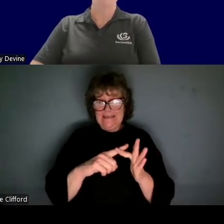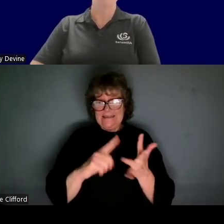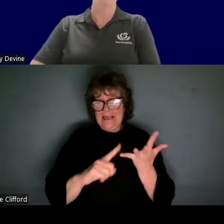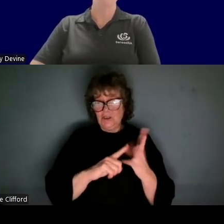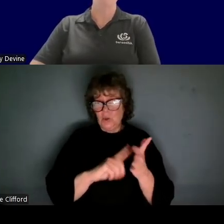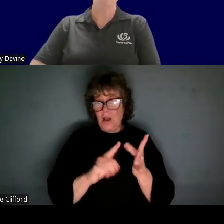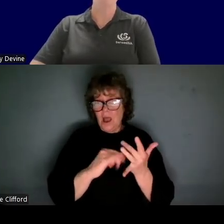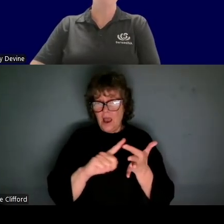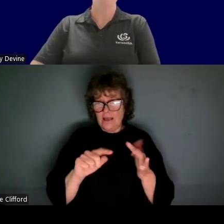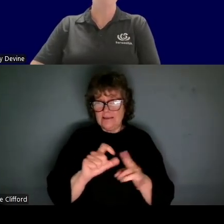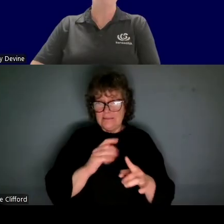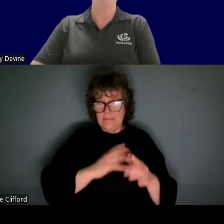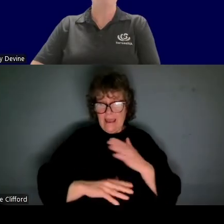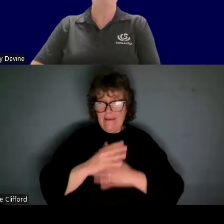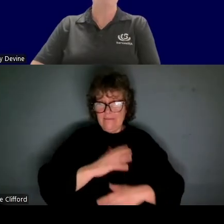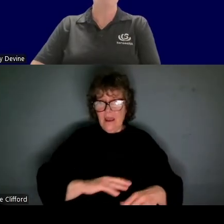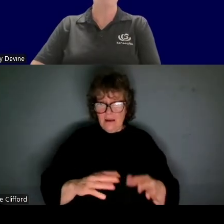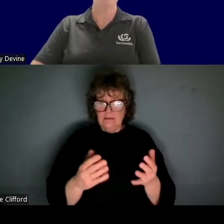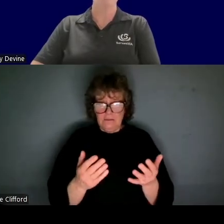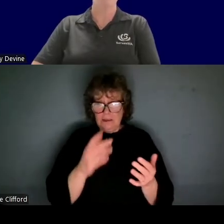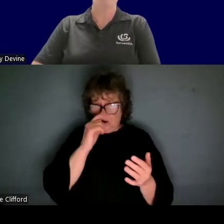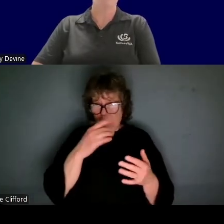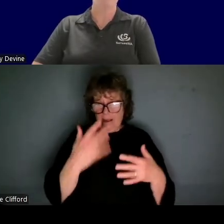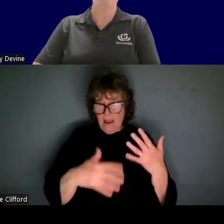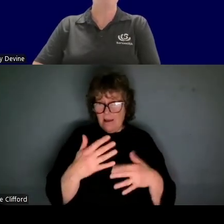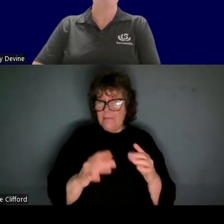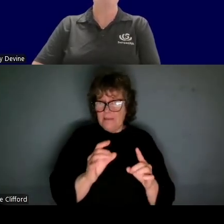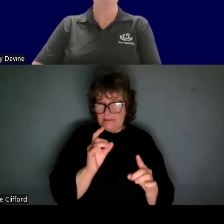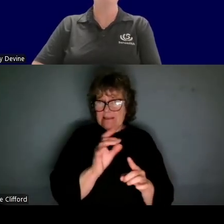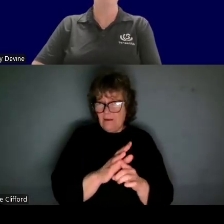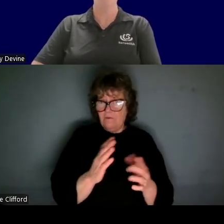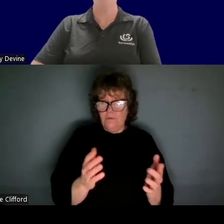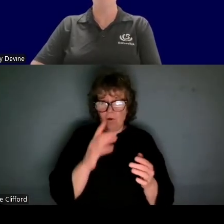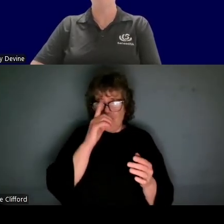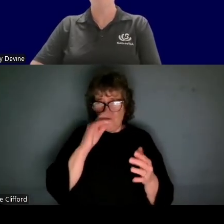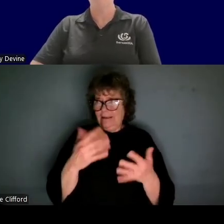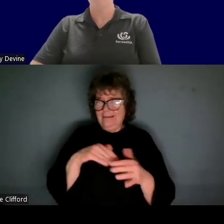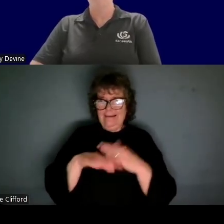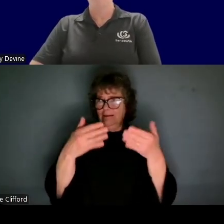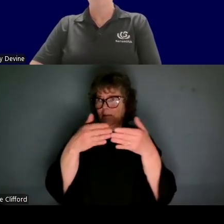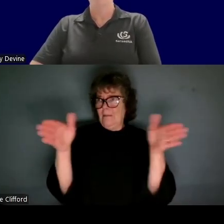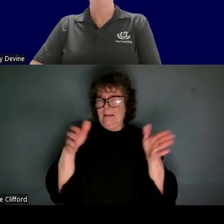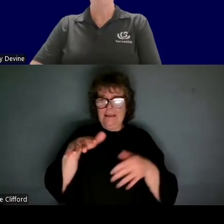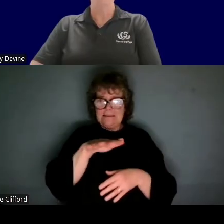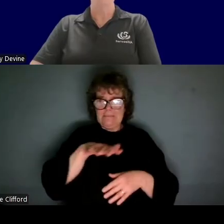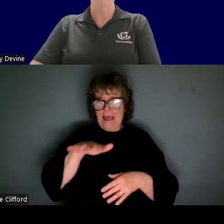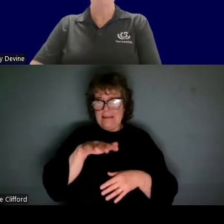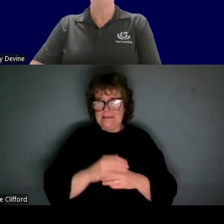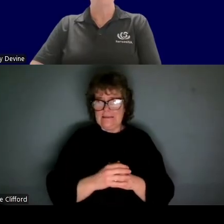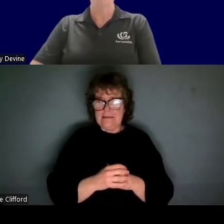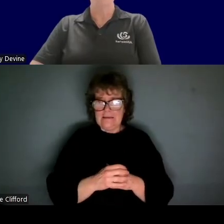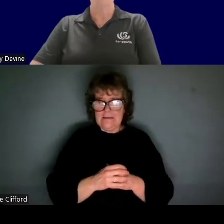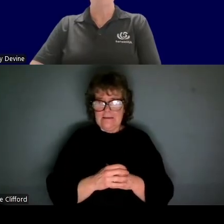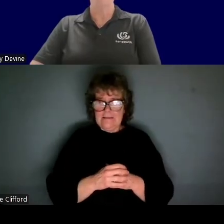be harmful to self or it could be a challenge in public spaces. This can be meeting a sensory need